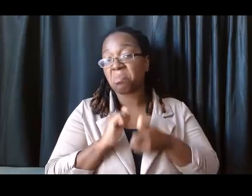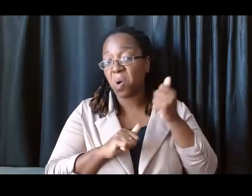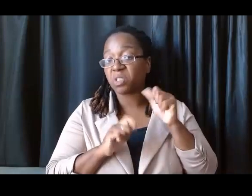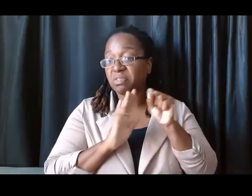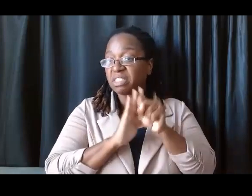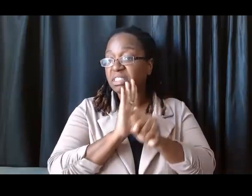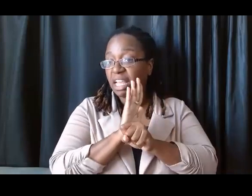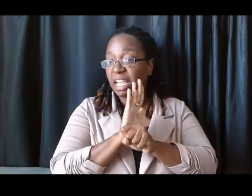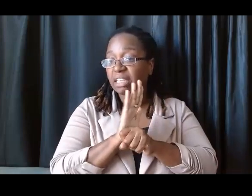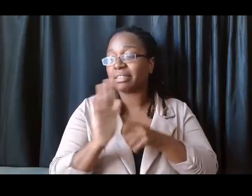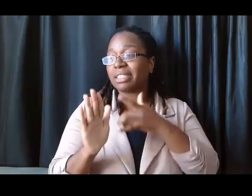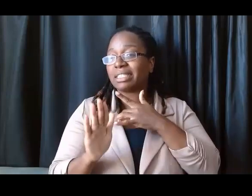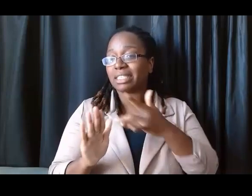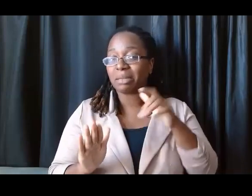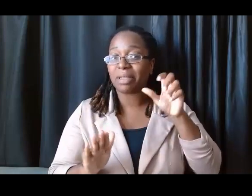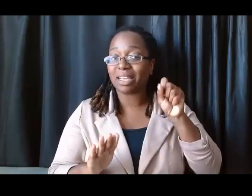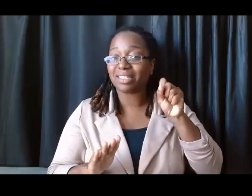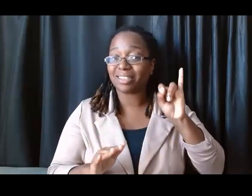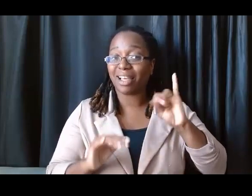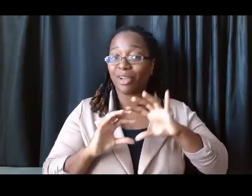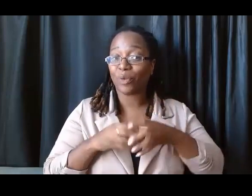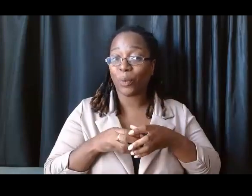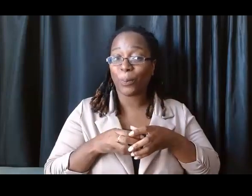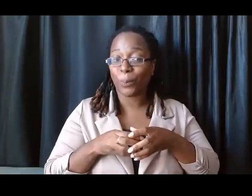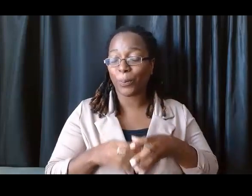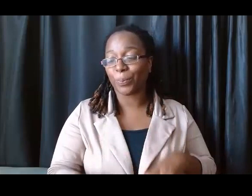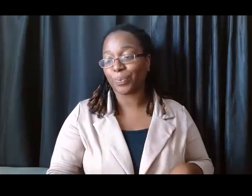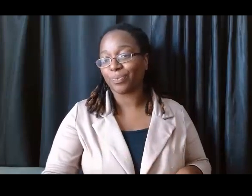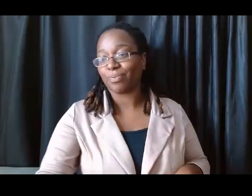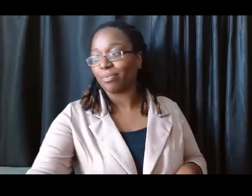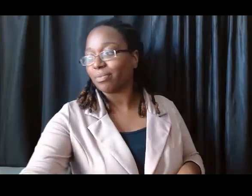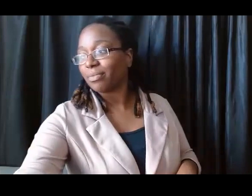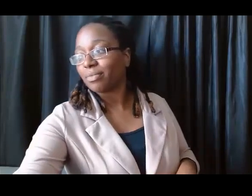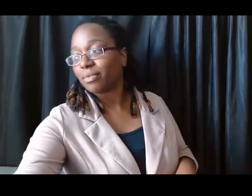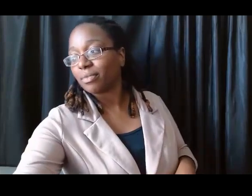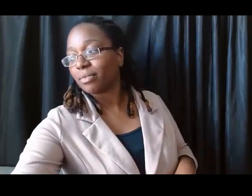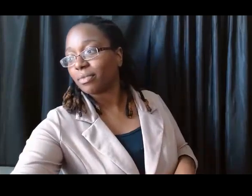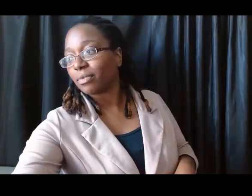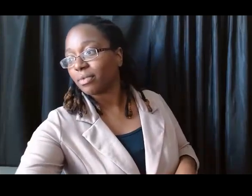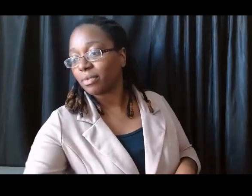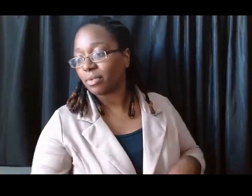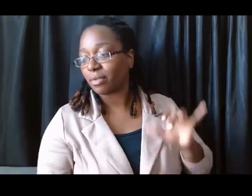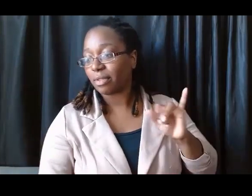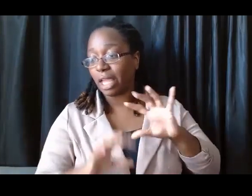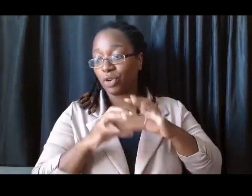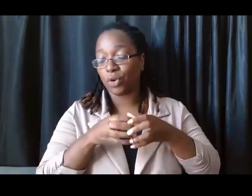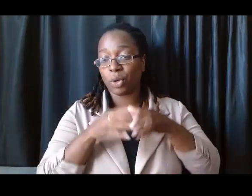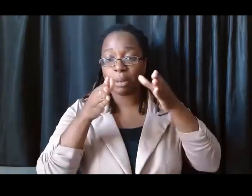And with that group, a person who is eligible for SSI automatically gets Medicaid.